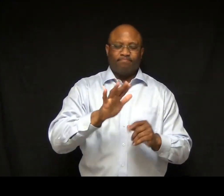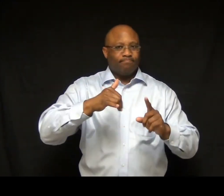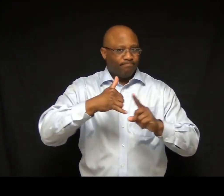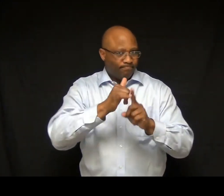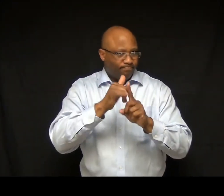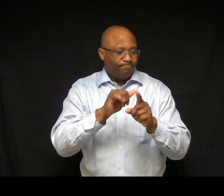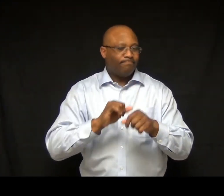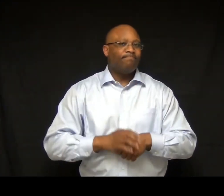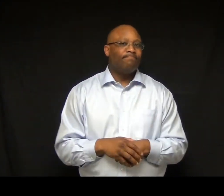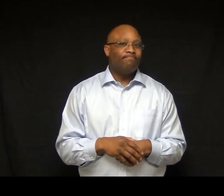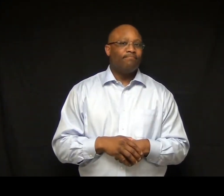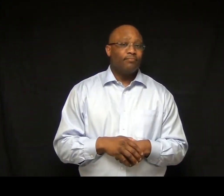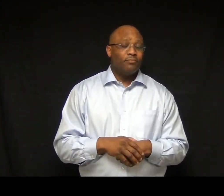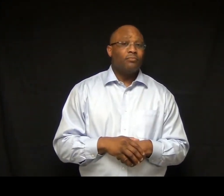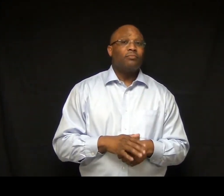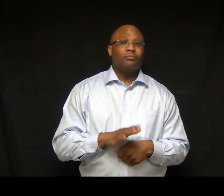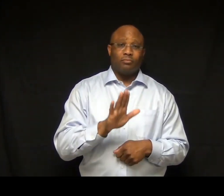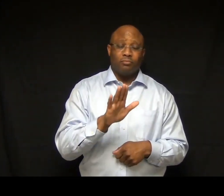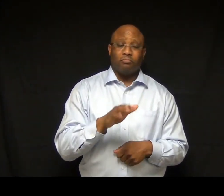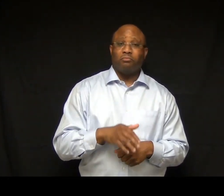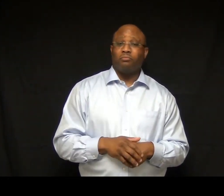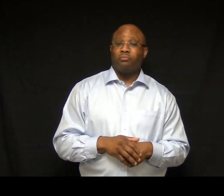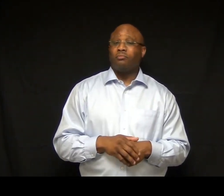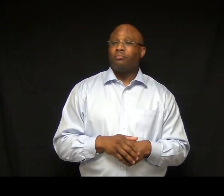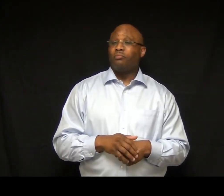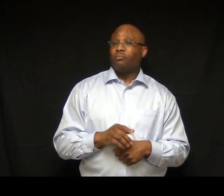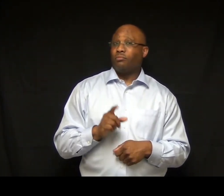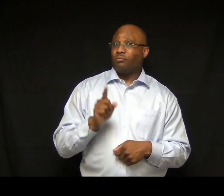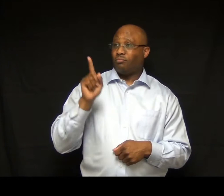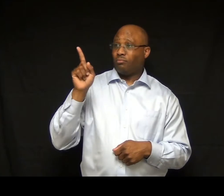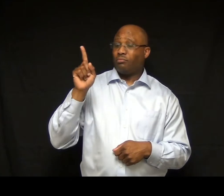over and over again.